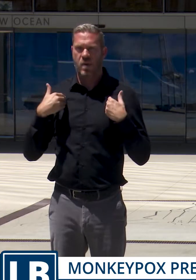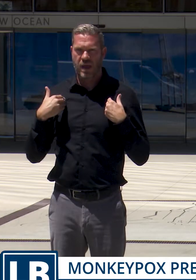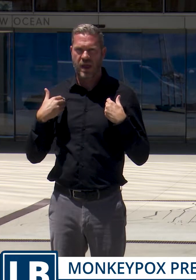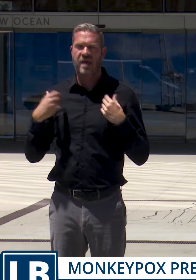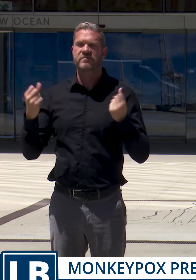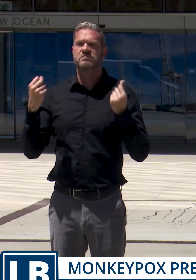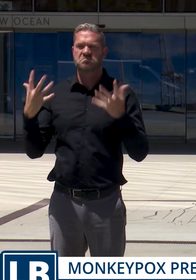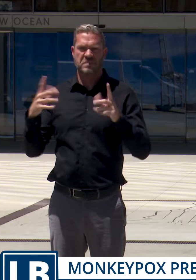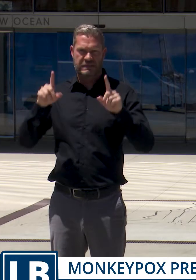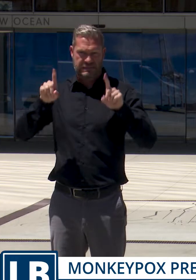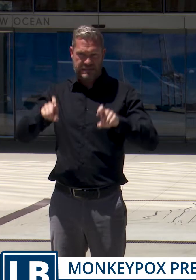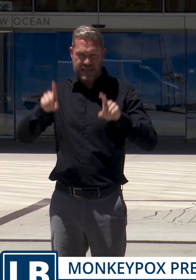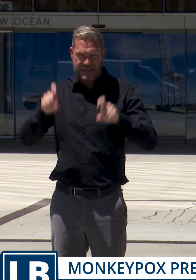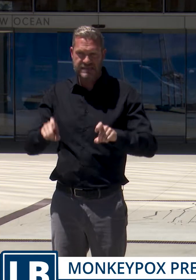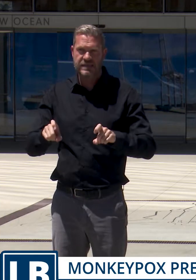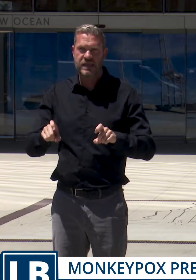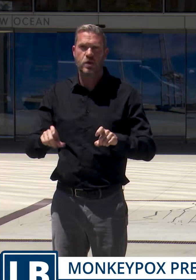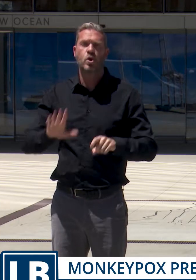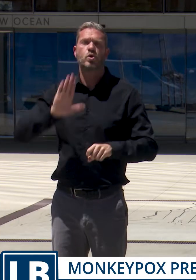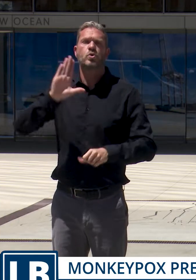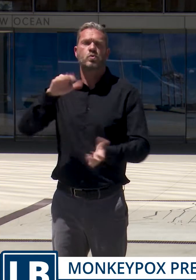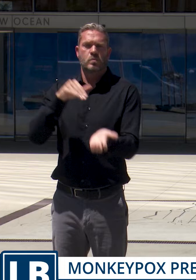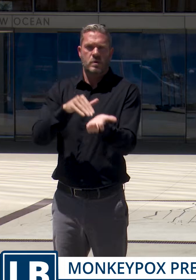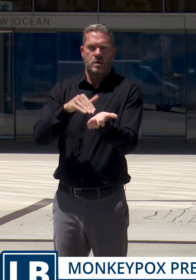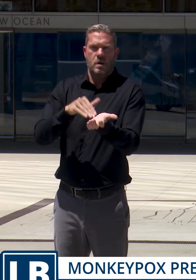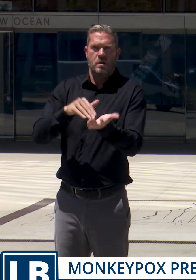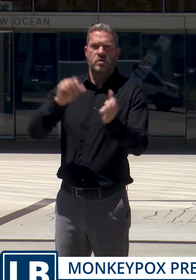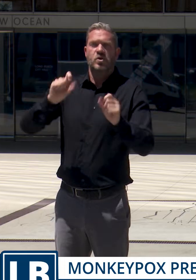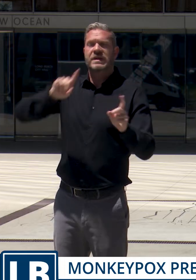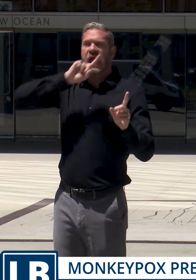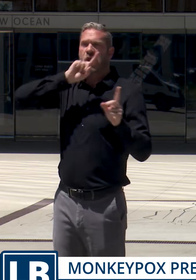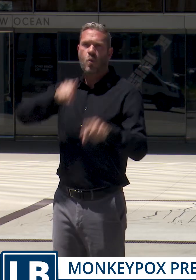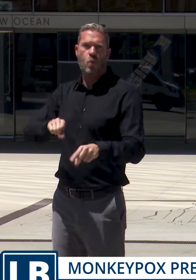healthcare providers can order monkeypox testing just as they normally would order other tests